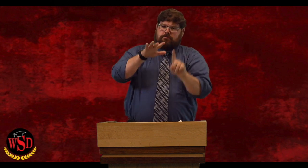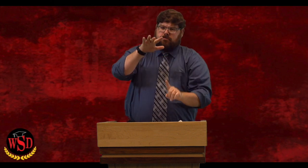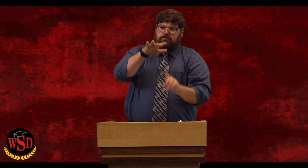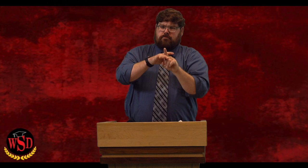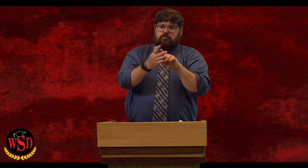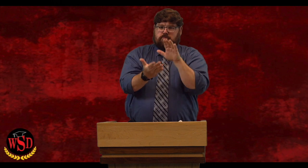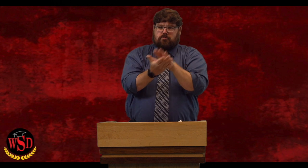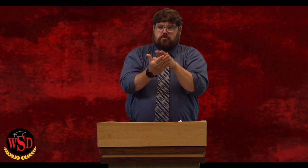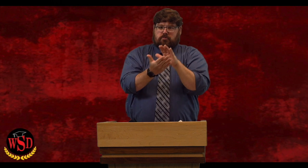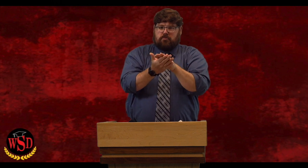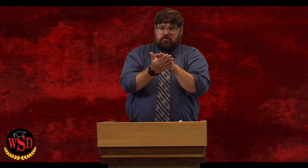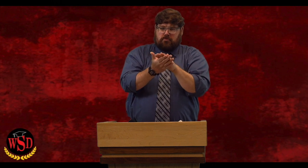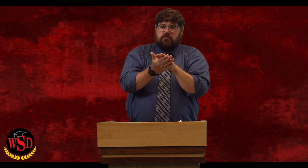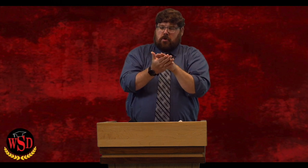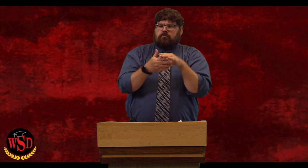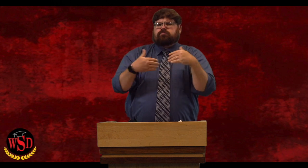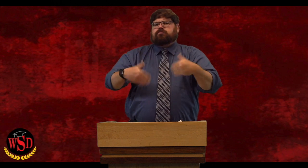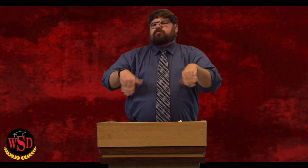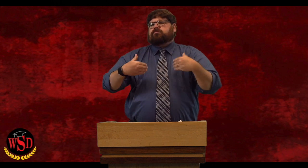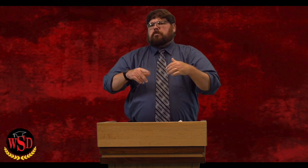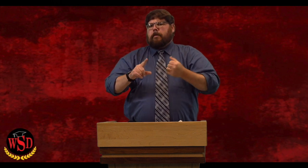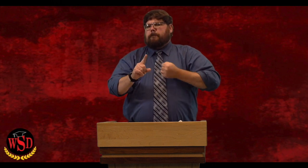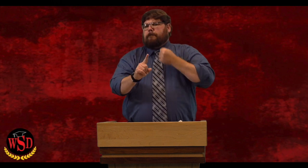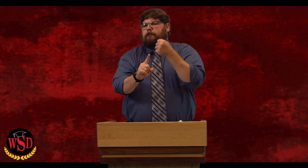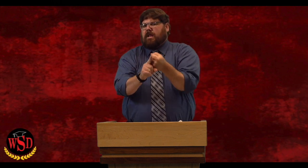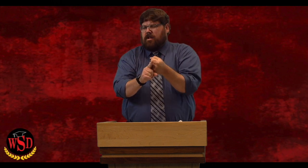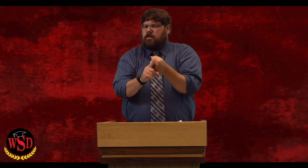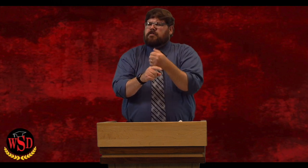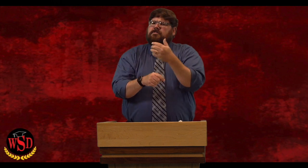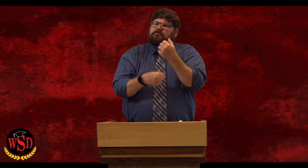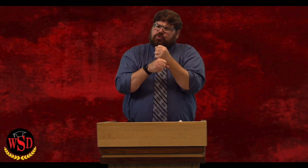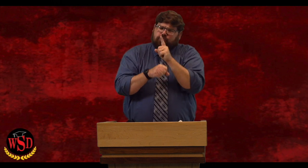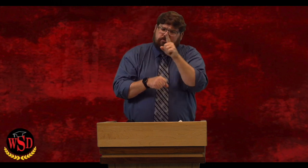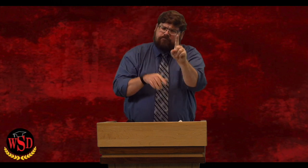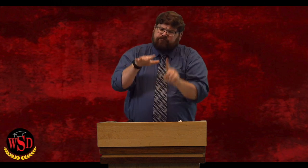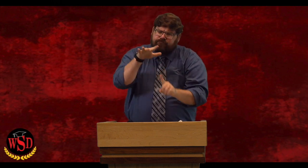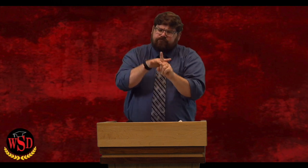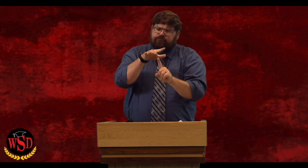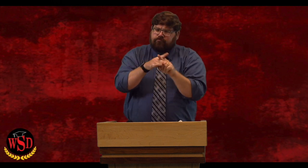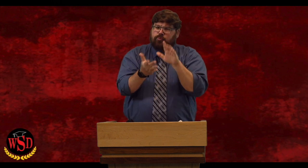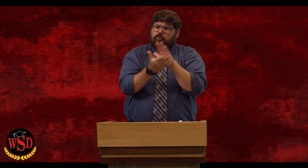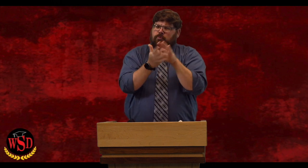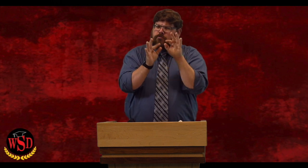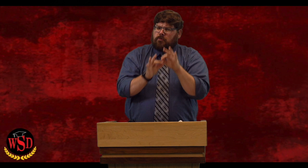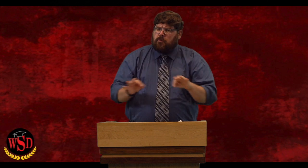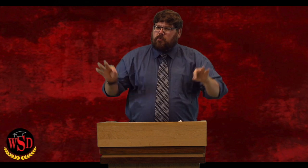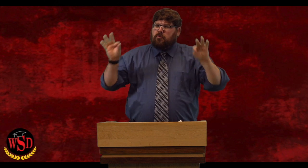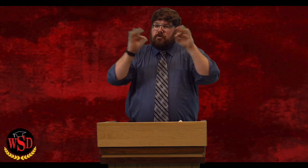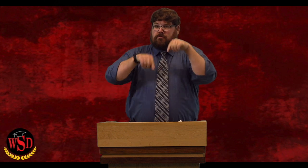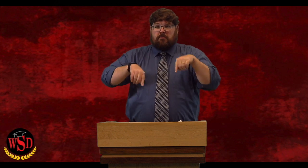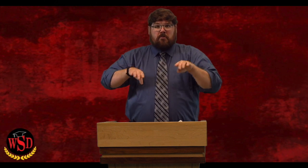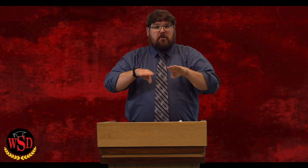It's important that you attend school because it will impact your life. Again, I emphasize, attendance is crucial.